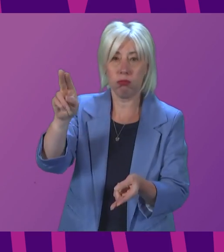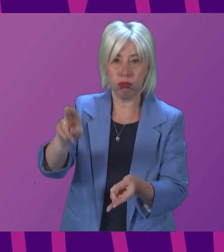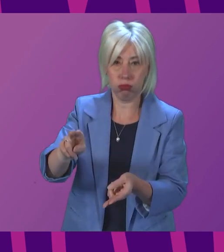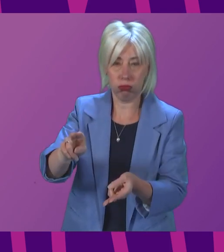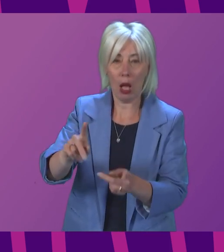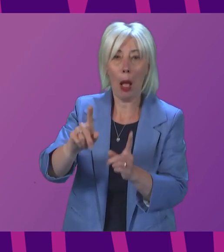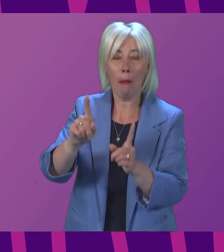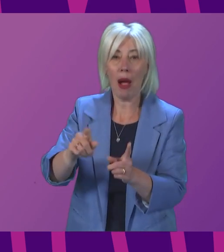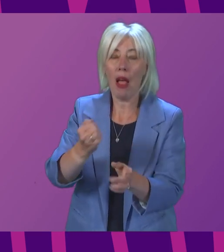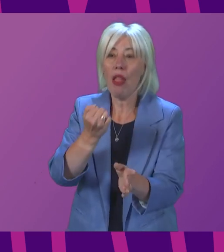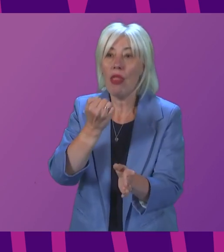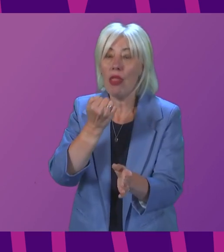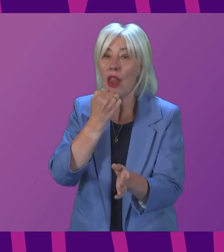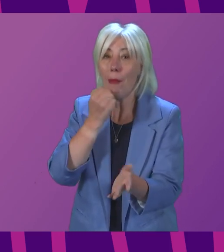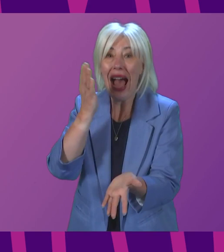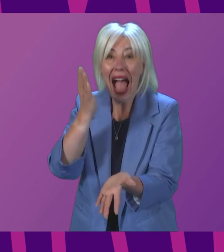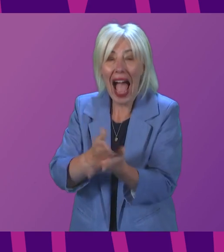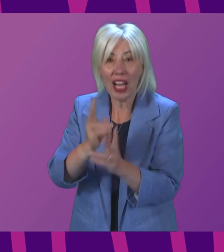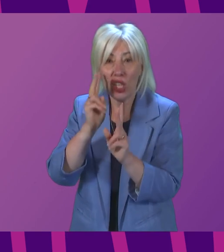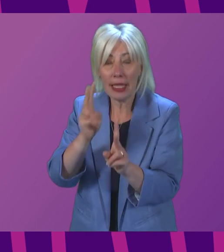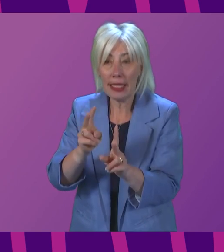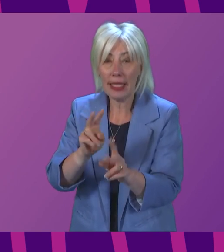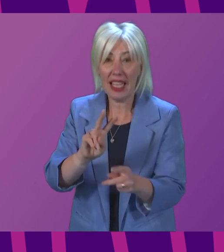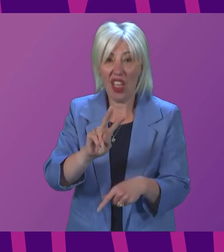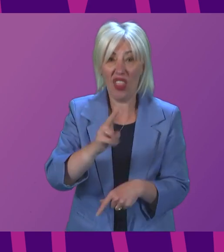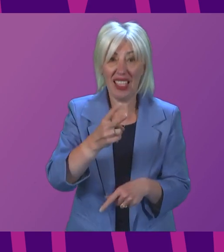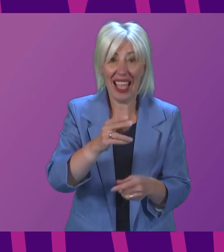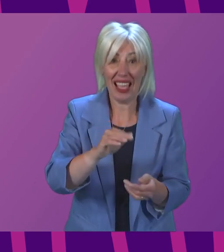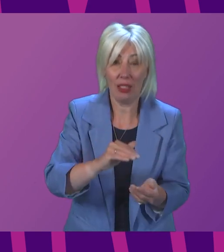of those who are actually seen was the second highest ever.